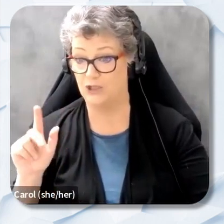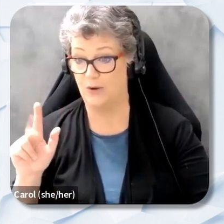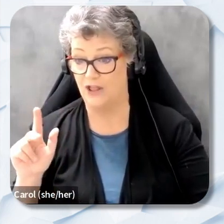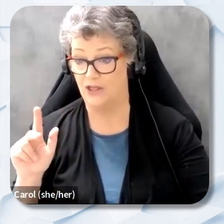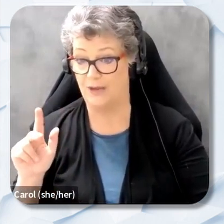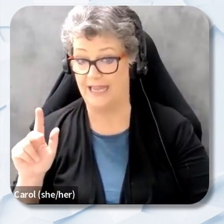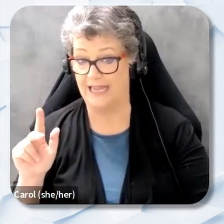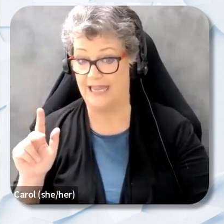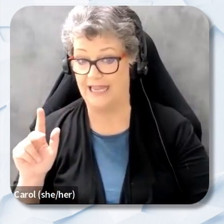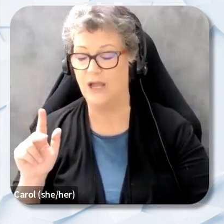Effectiveness Funds.